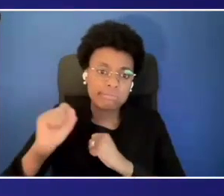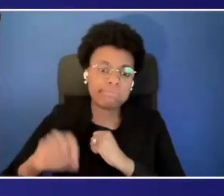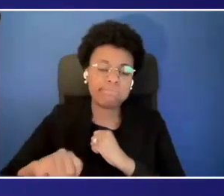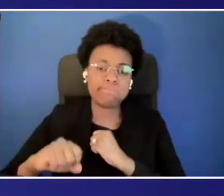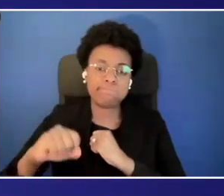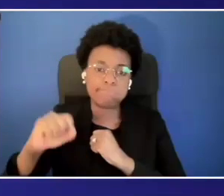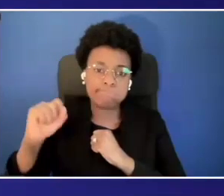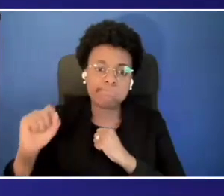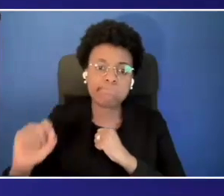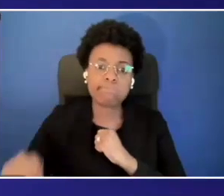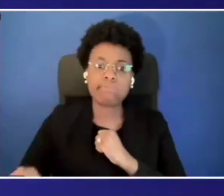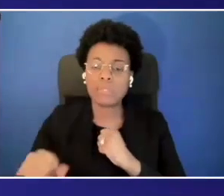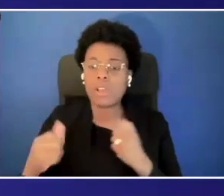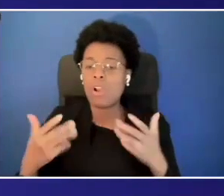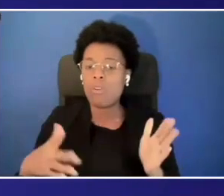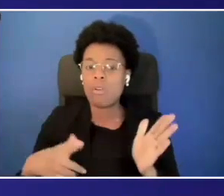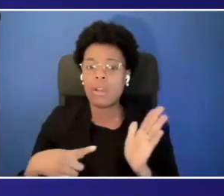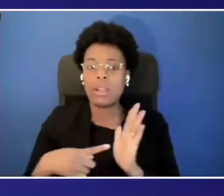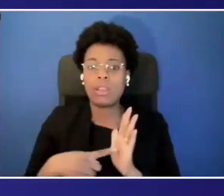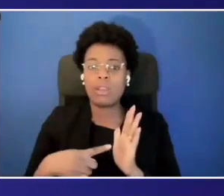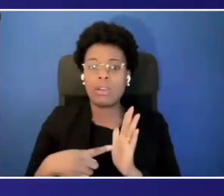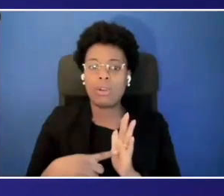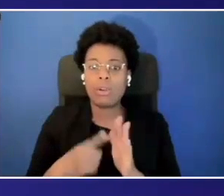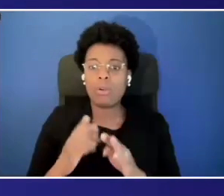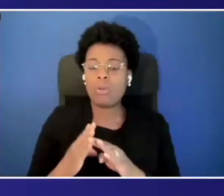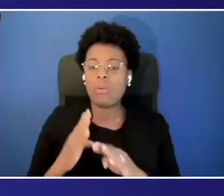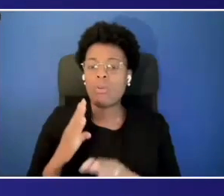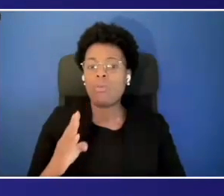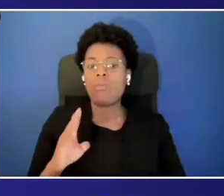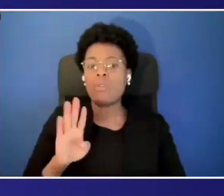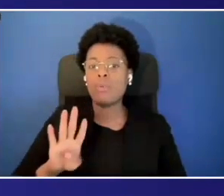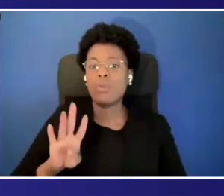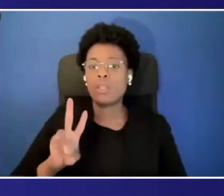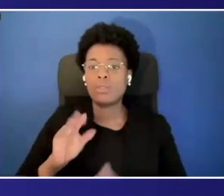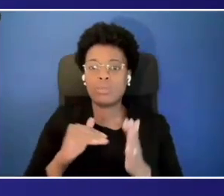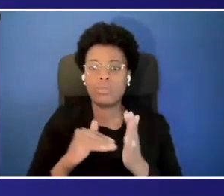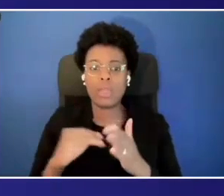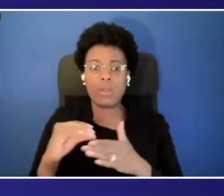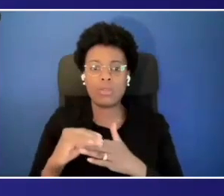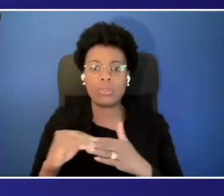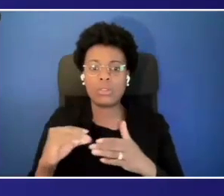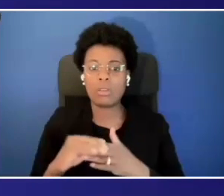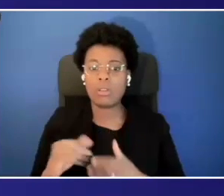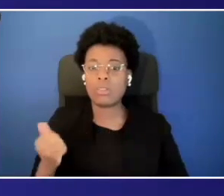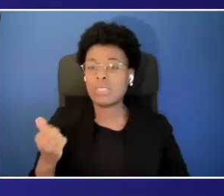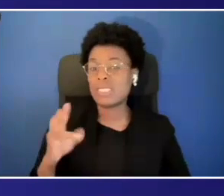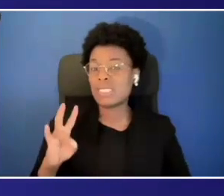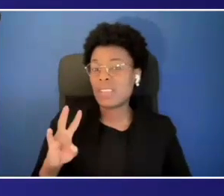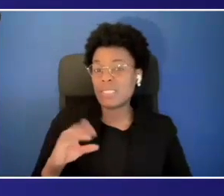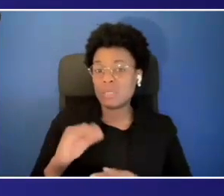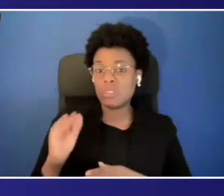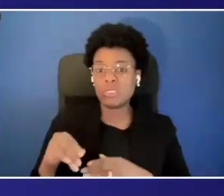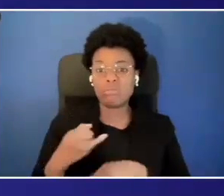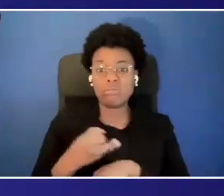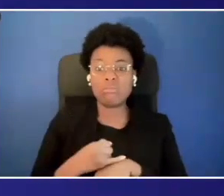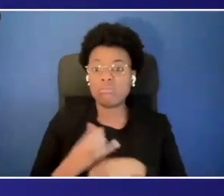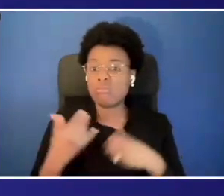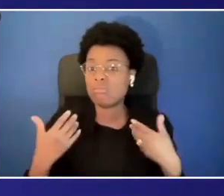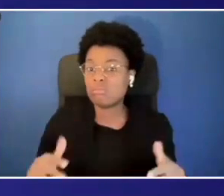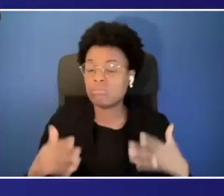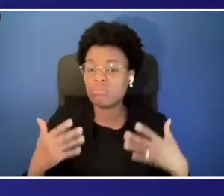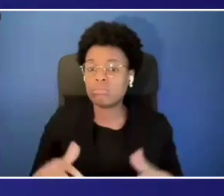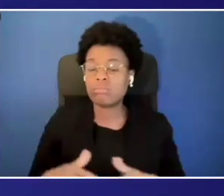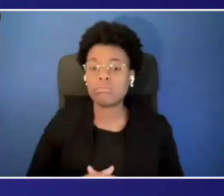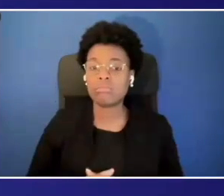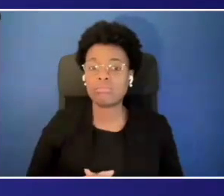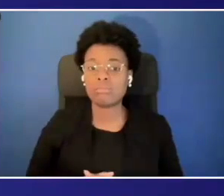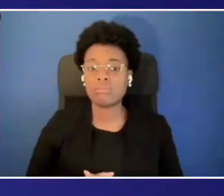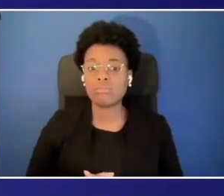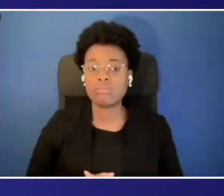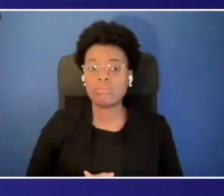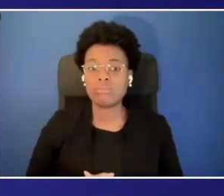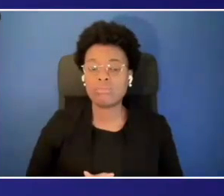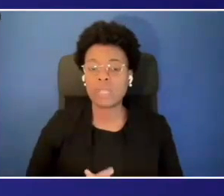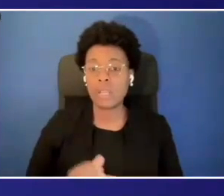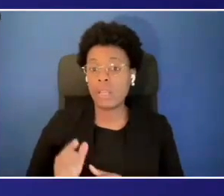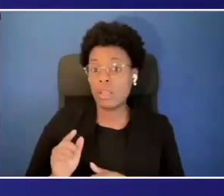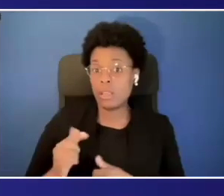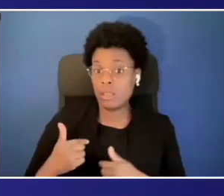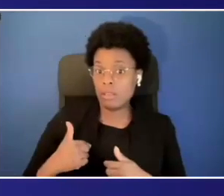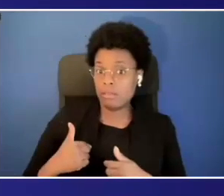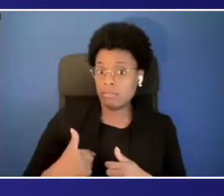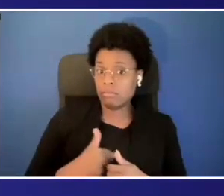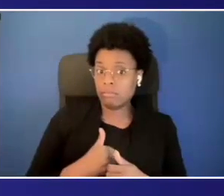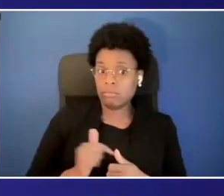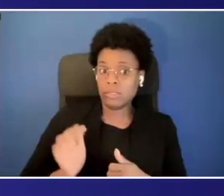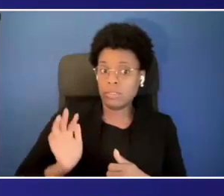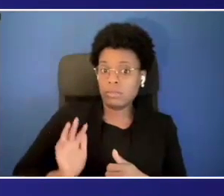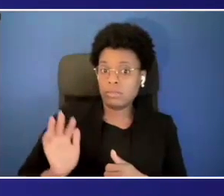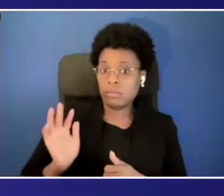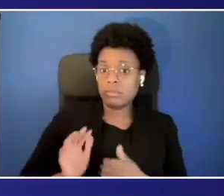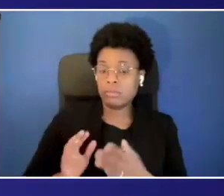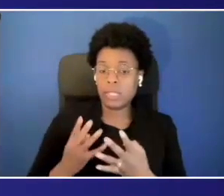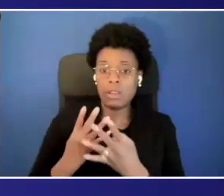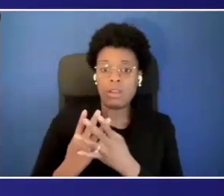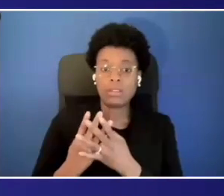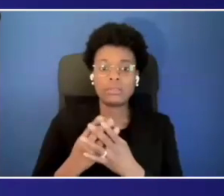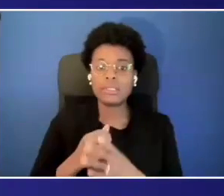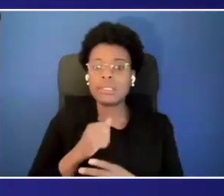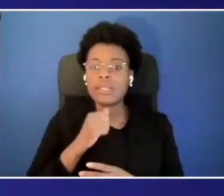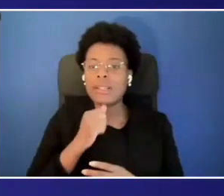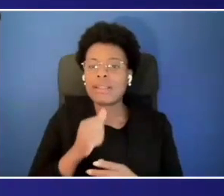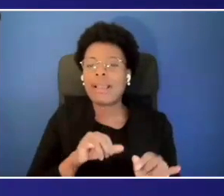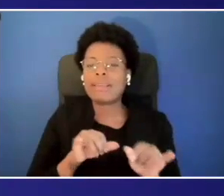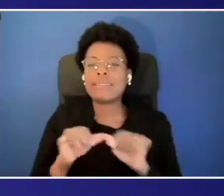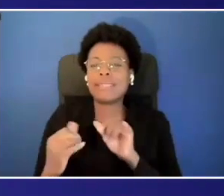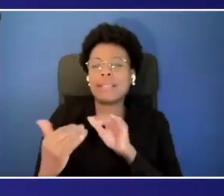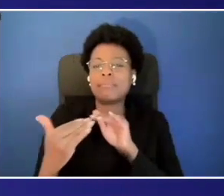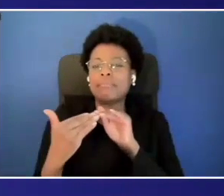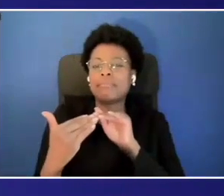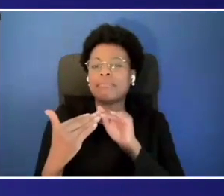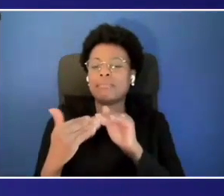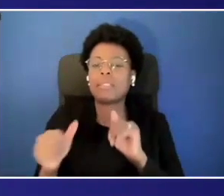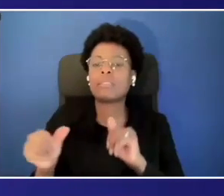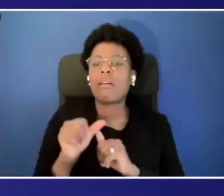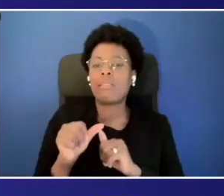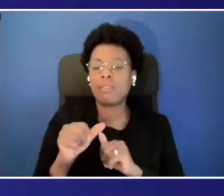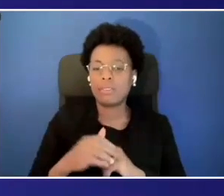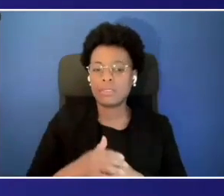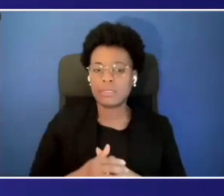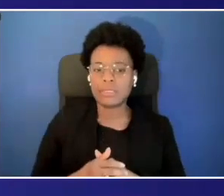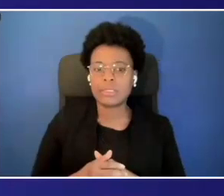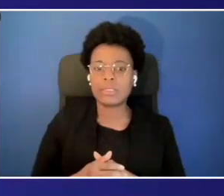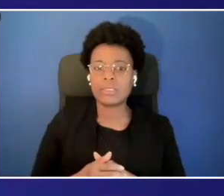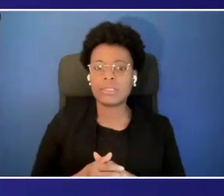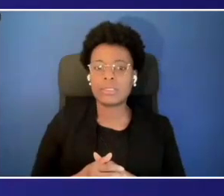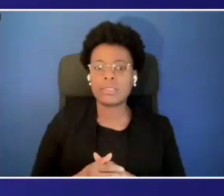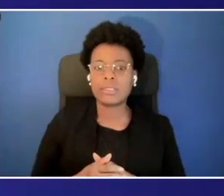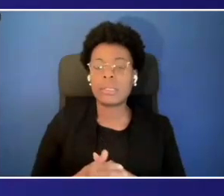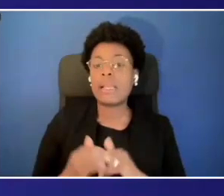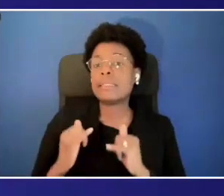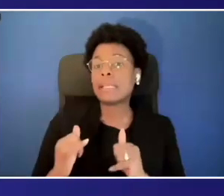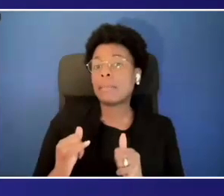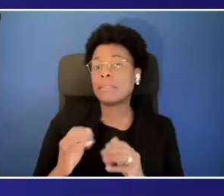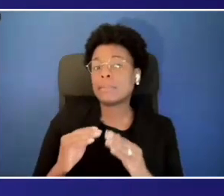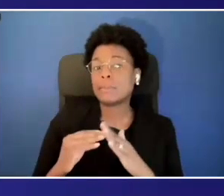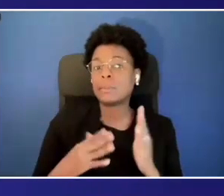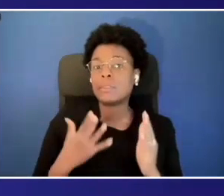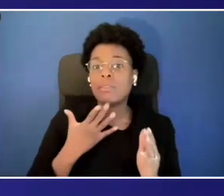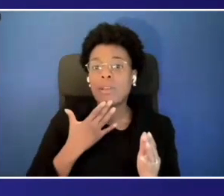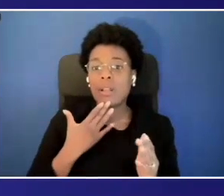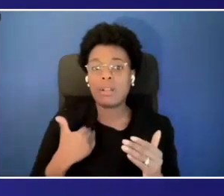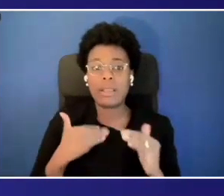I already over 40, over $42,000, of which 17% is interest. Unfortunately those of us who are form incarcerated are not playing on the same field, you know, on the same play field as others, the general population, recent, too many students of color face disparities and important in earnings.